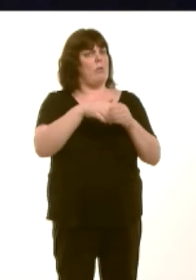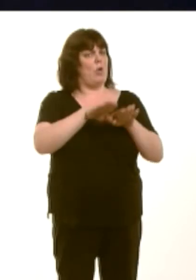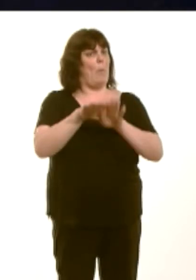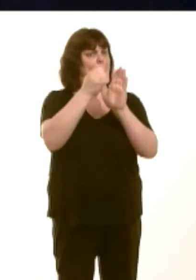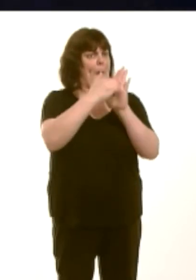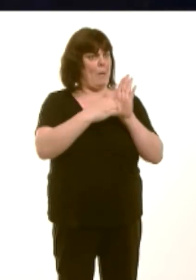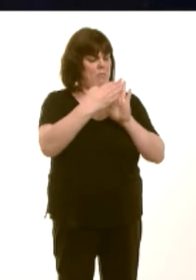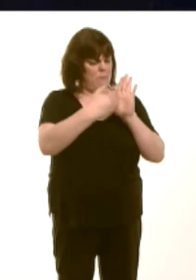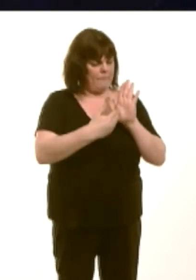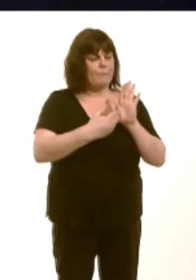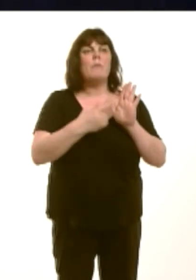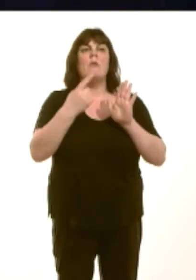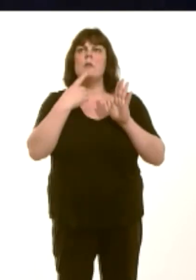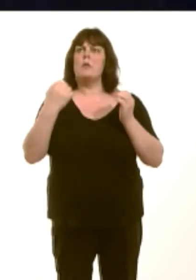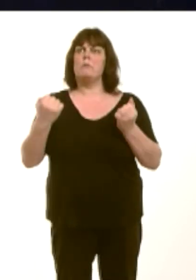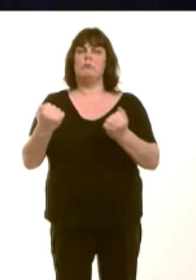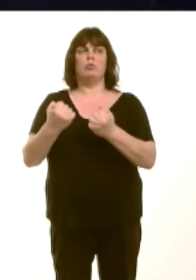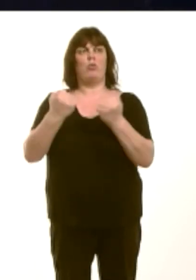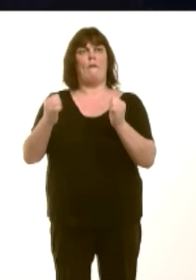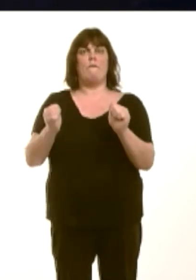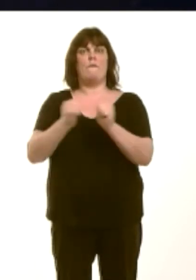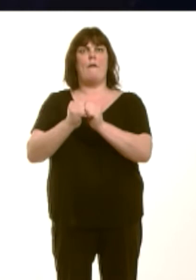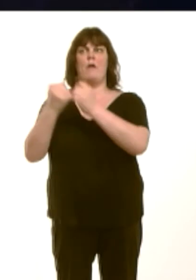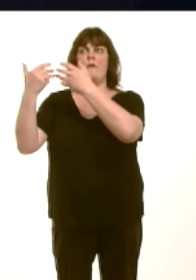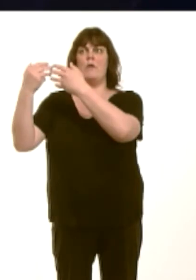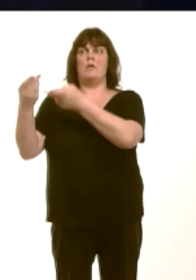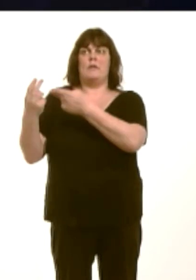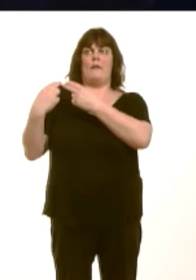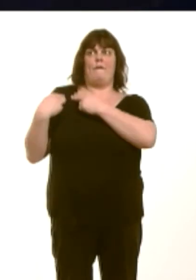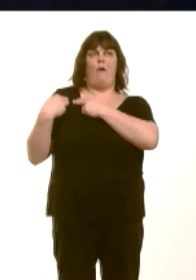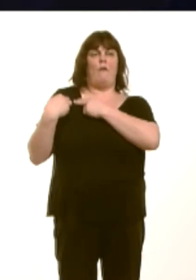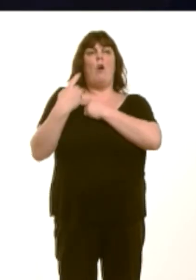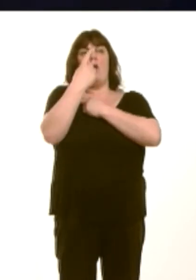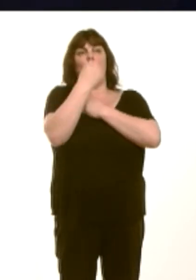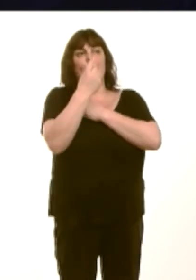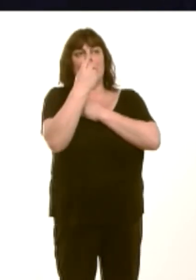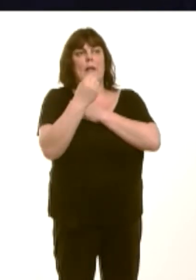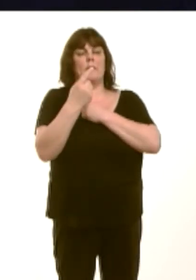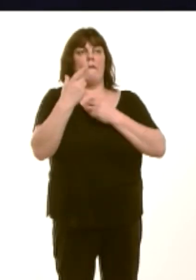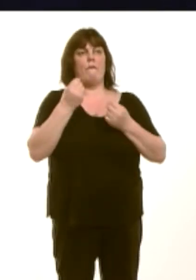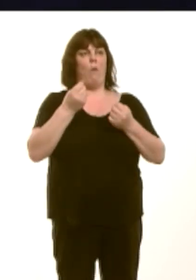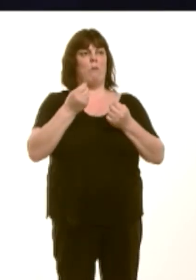in favour of the devolution of full legislative and executive competence in relation to the holding of Assembly elections.